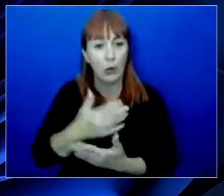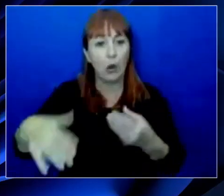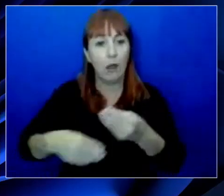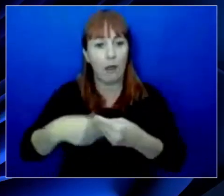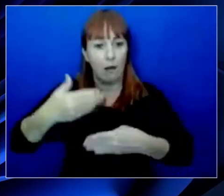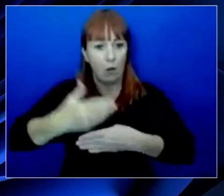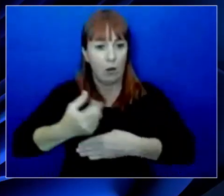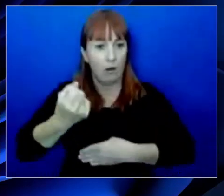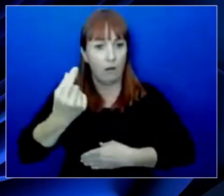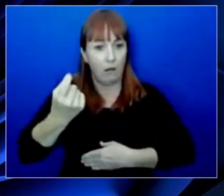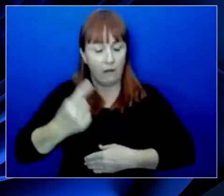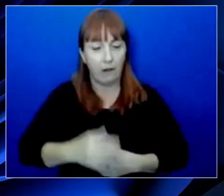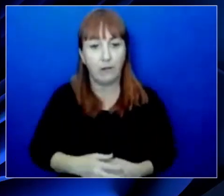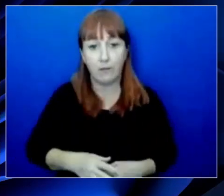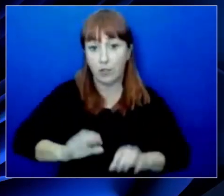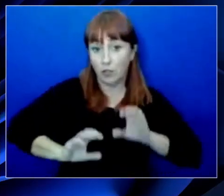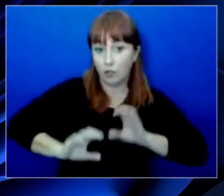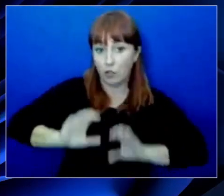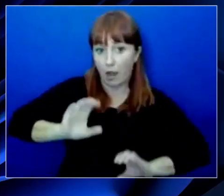11. Chat.